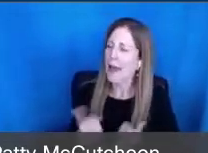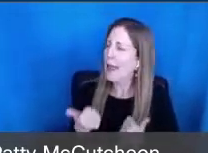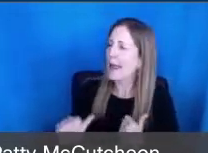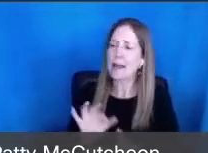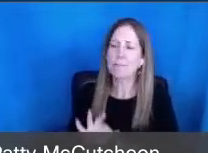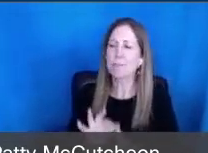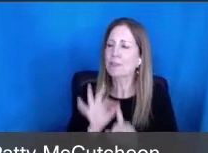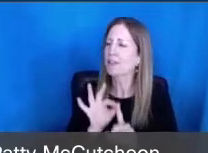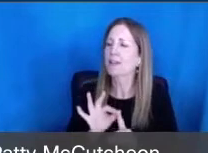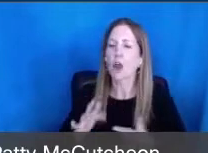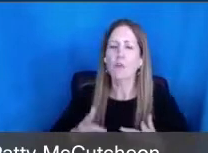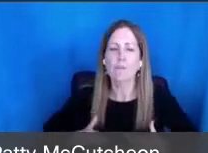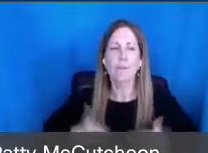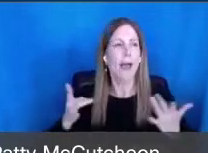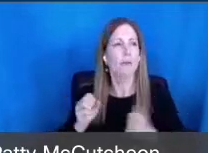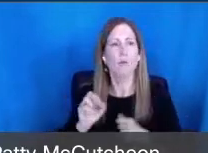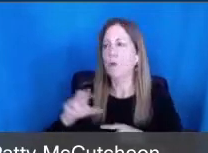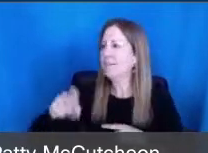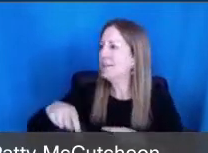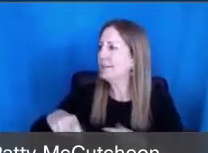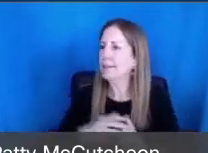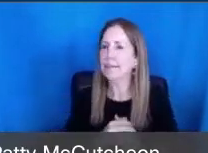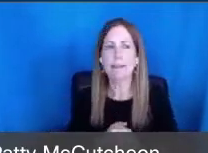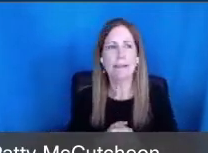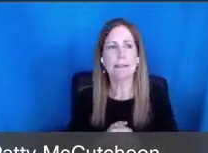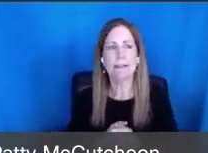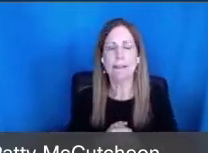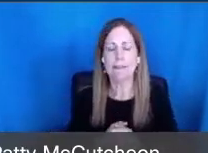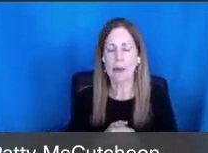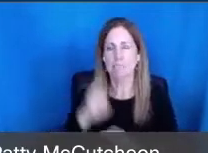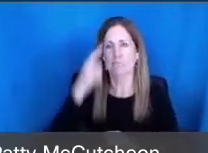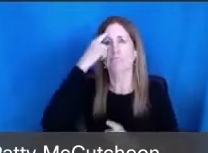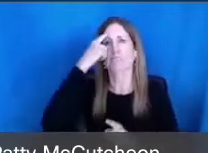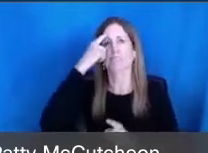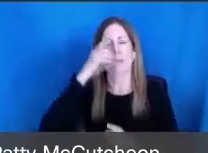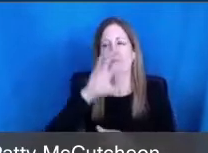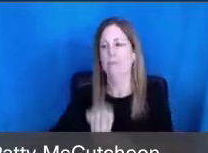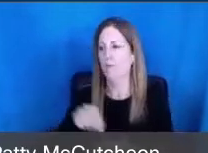event or need that caused you to, you know, engage in this accessibility project?